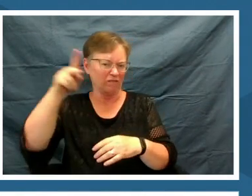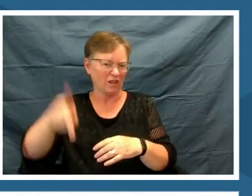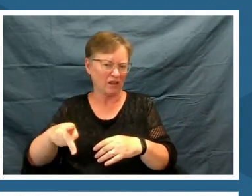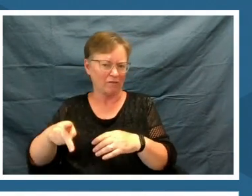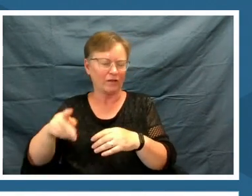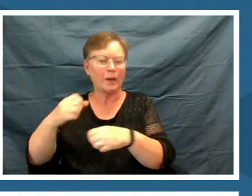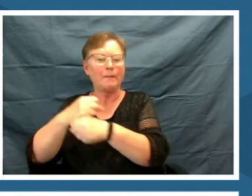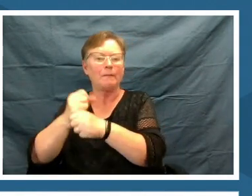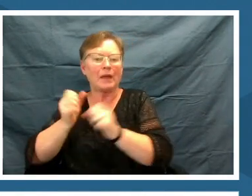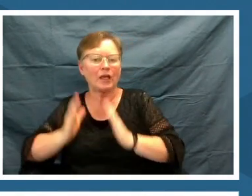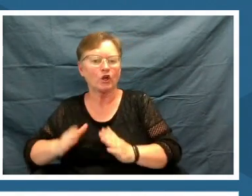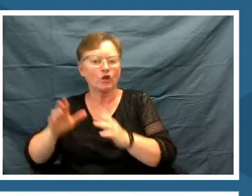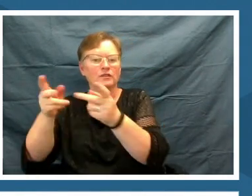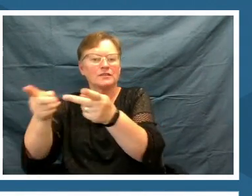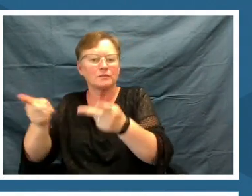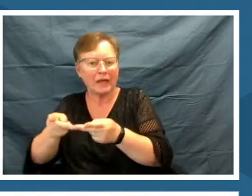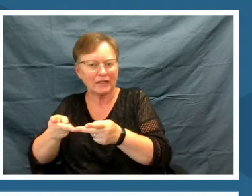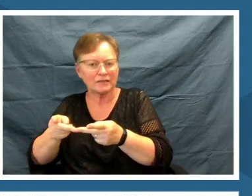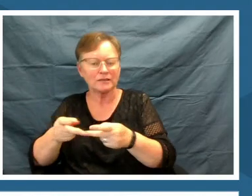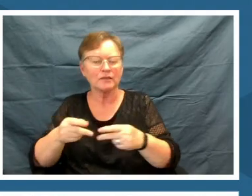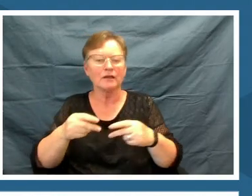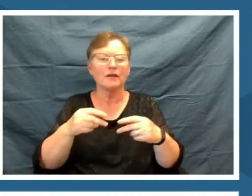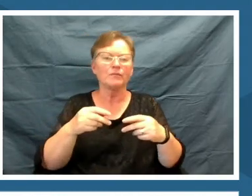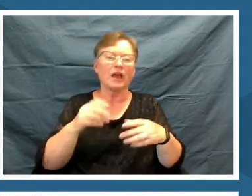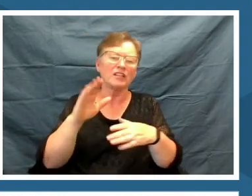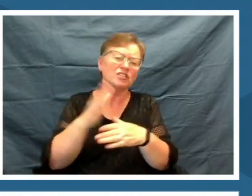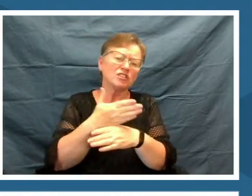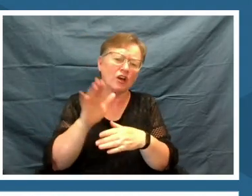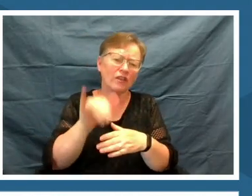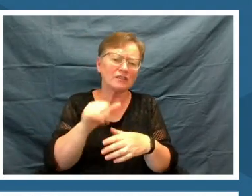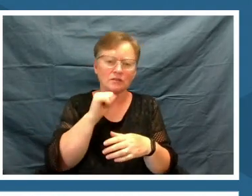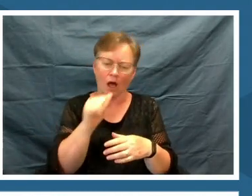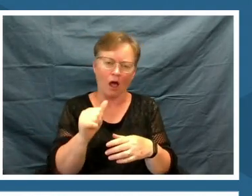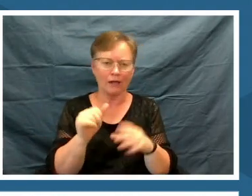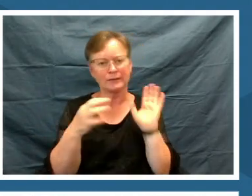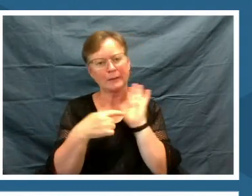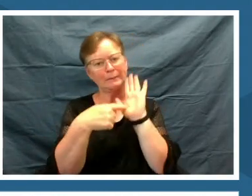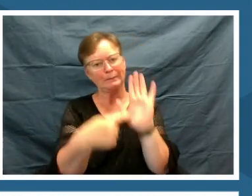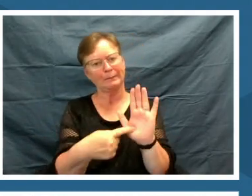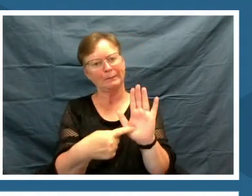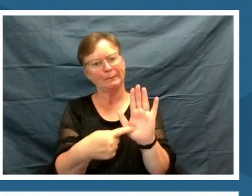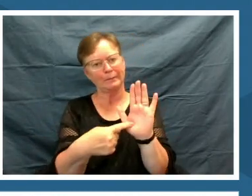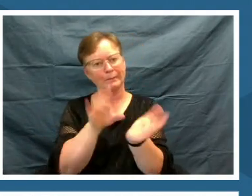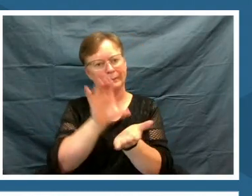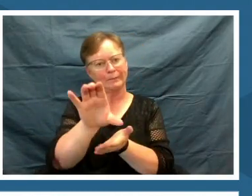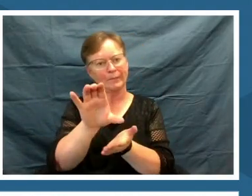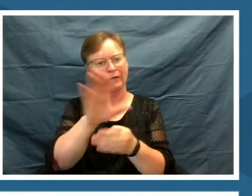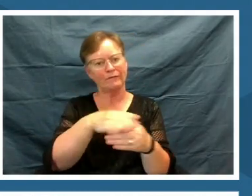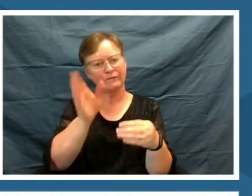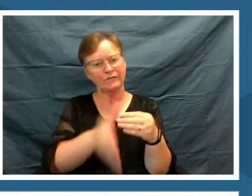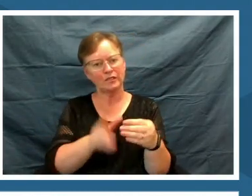necessarily as like a finished product or some you know packaged uh unit that